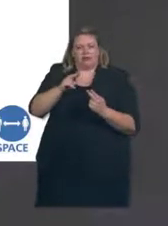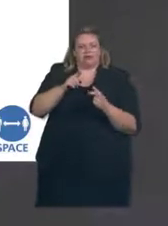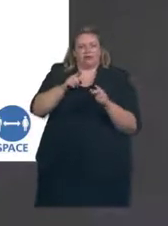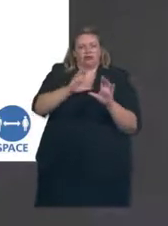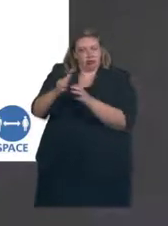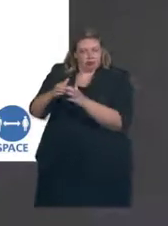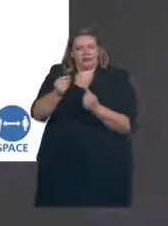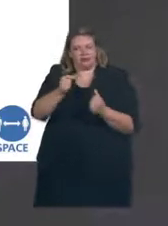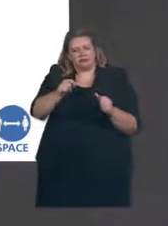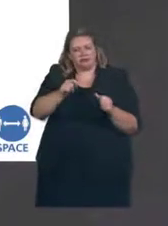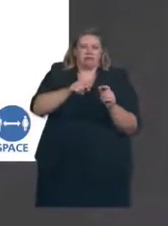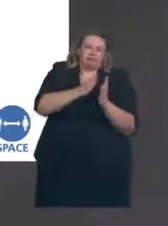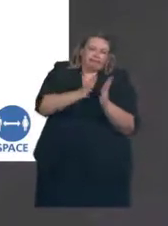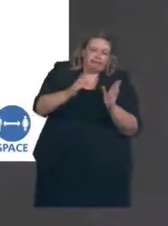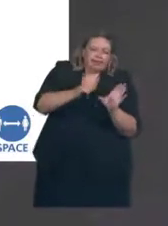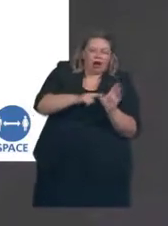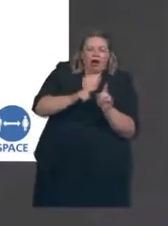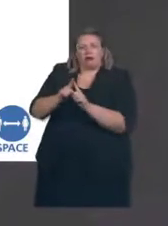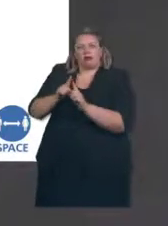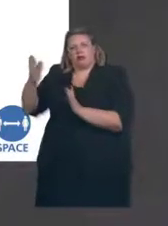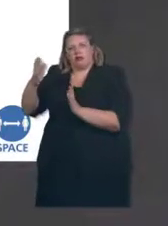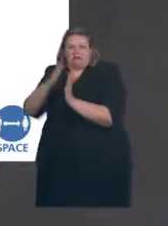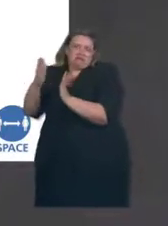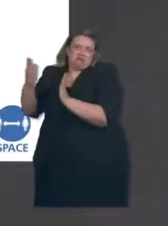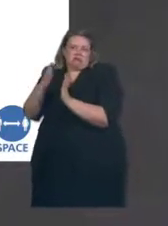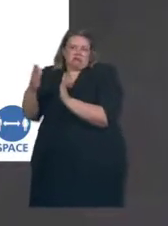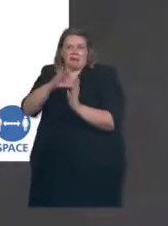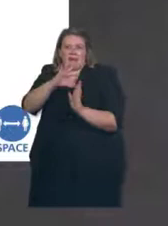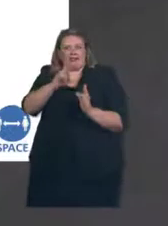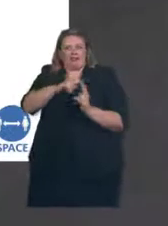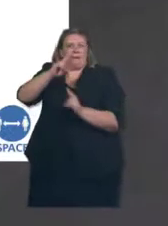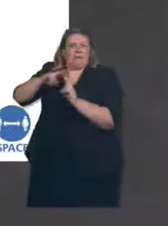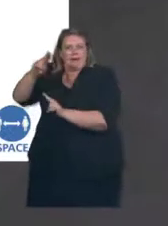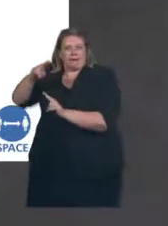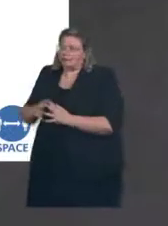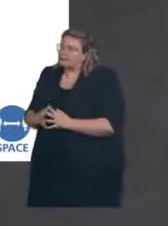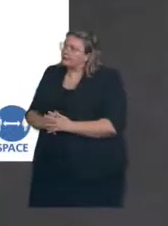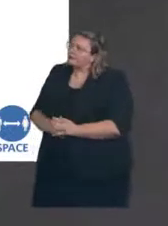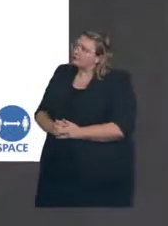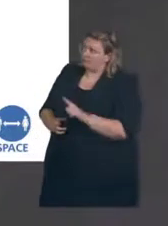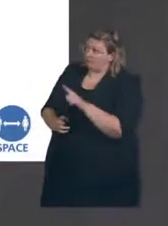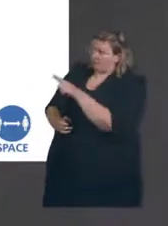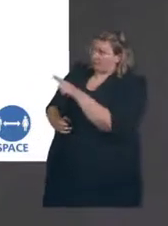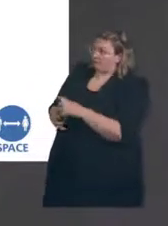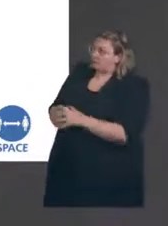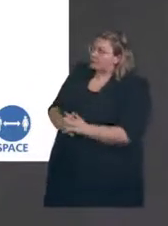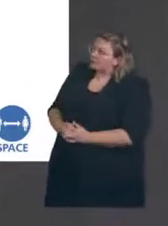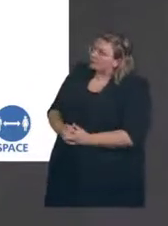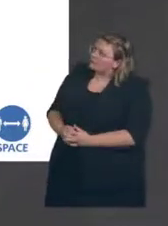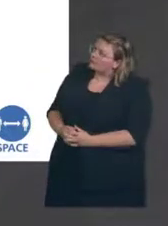In this slide We have split out The various ages from